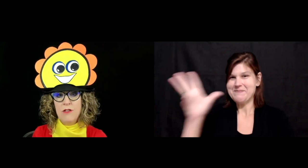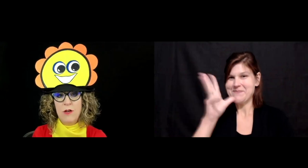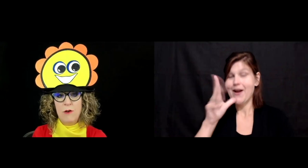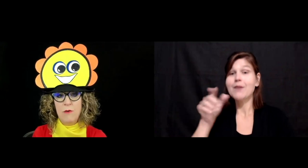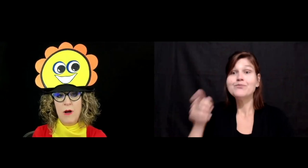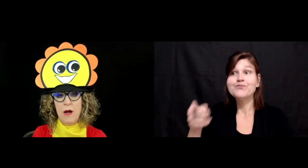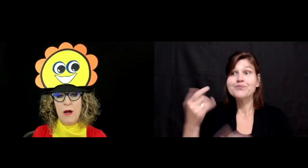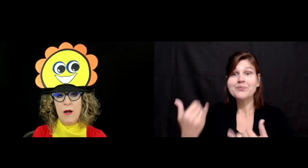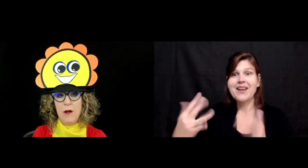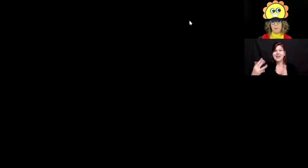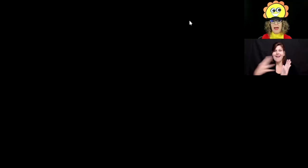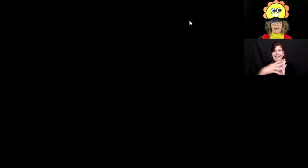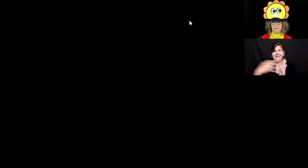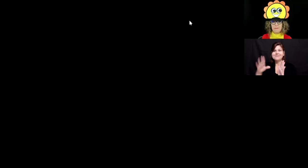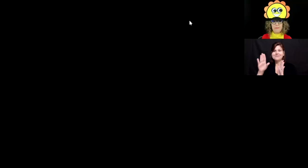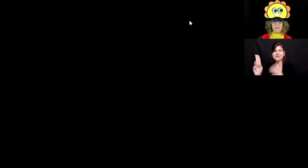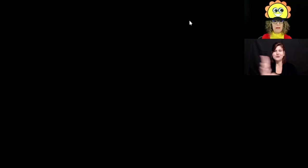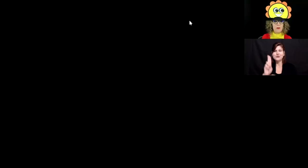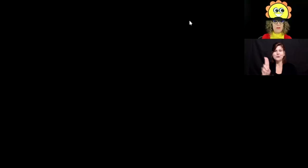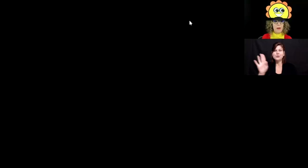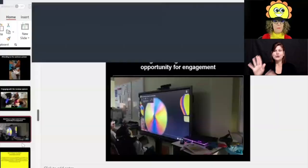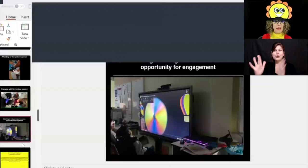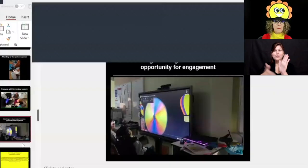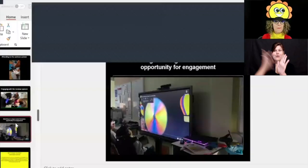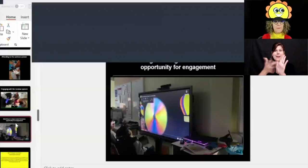into her play, into her daily play.